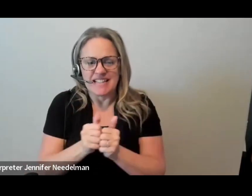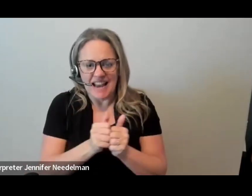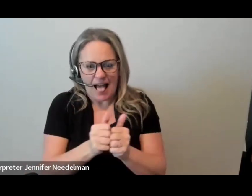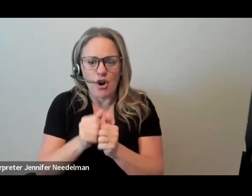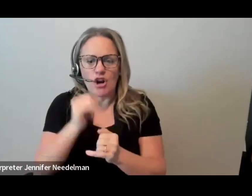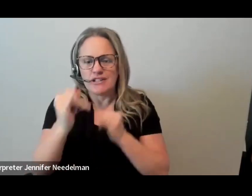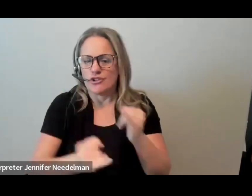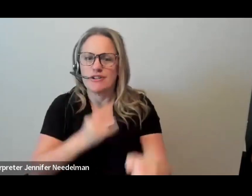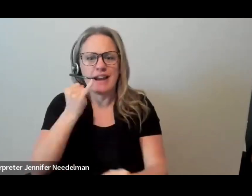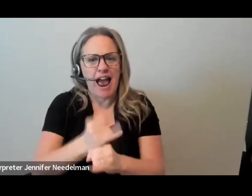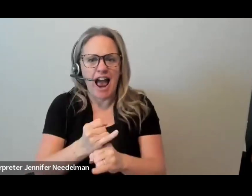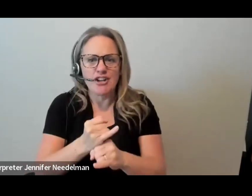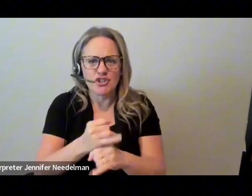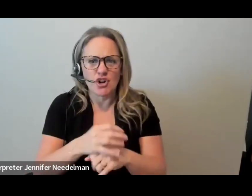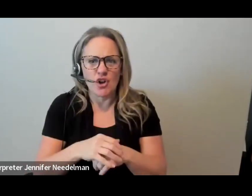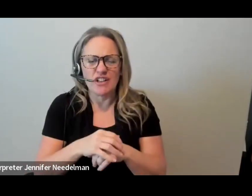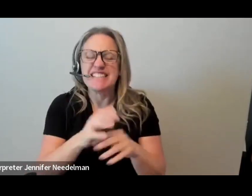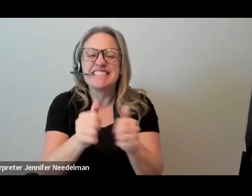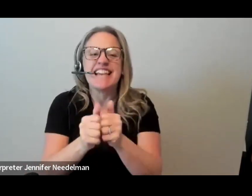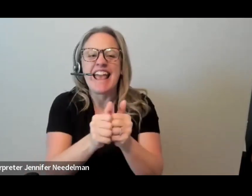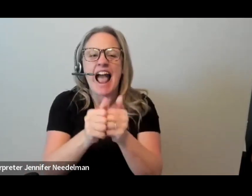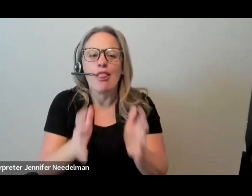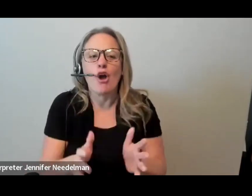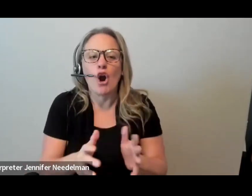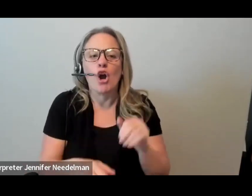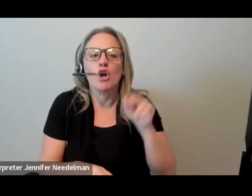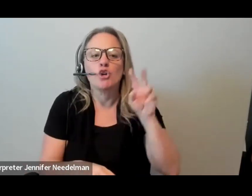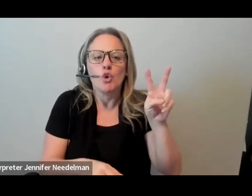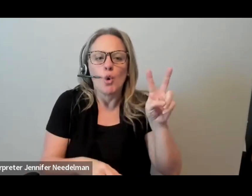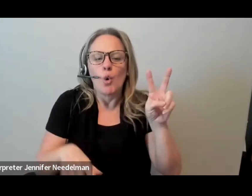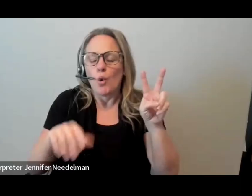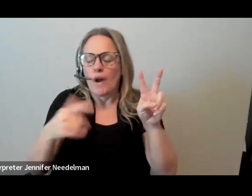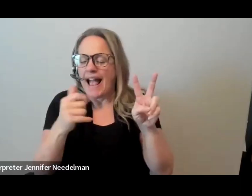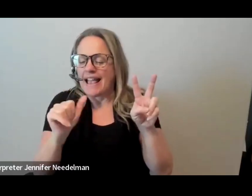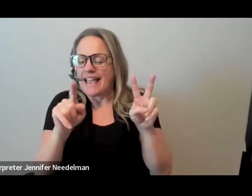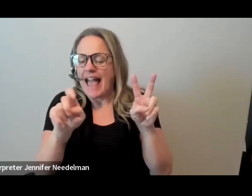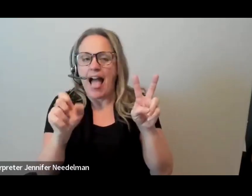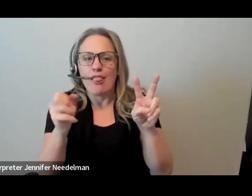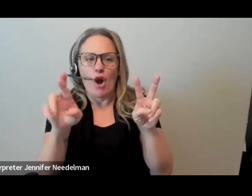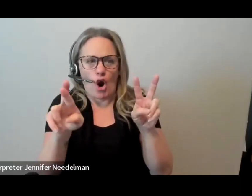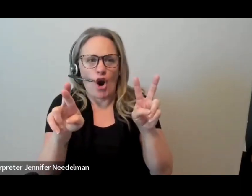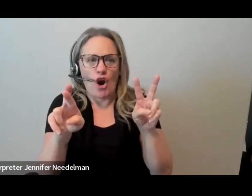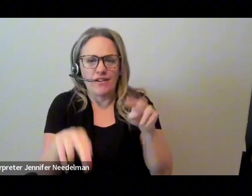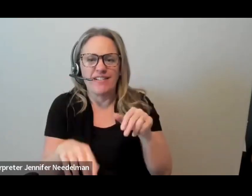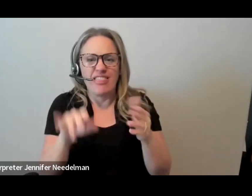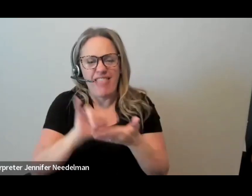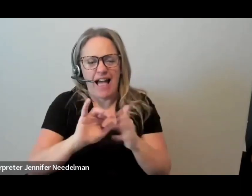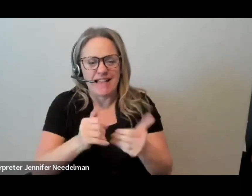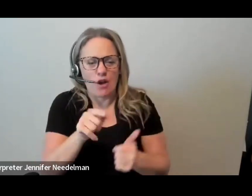And what I love about 2Gether is the number 2 with Gether G-E-T-H-E-R.